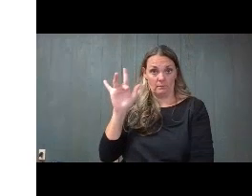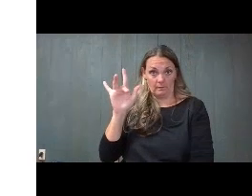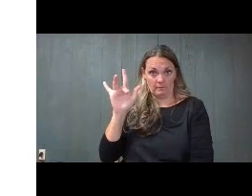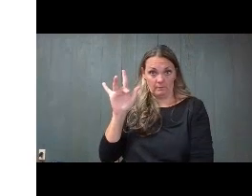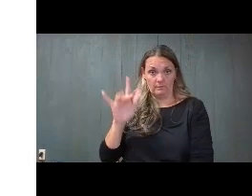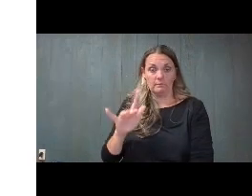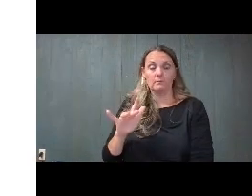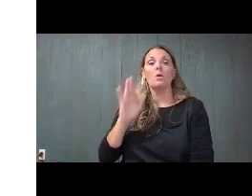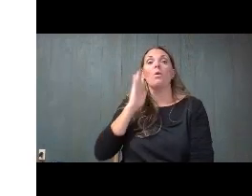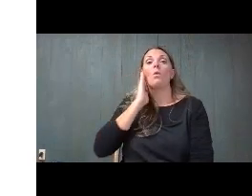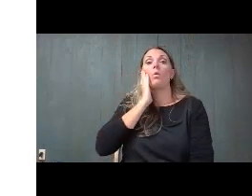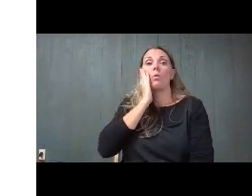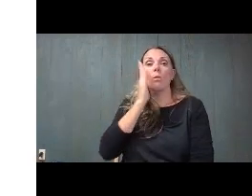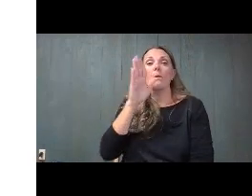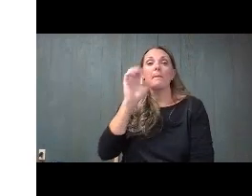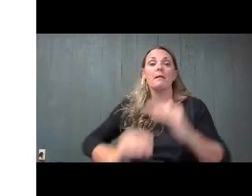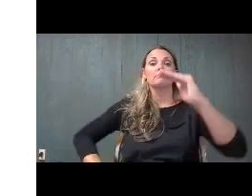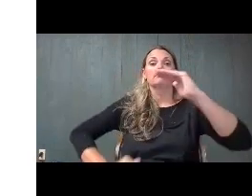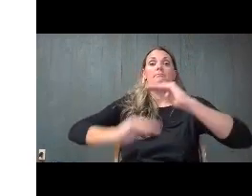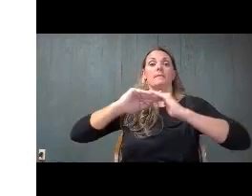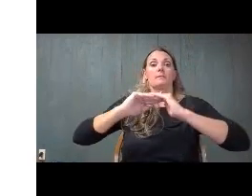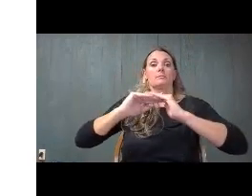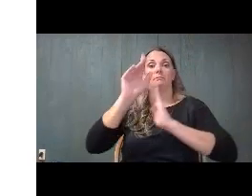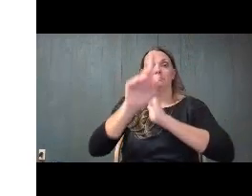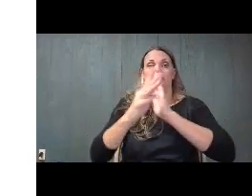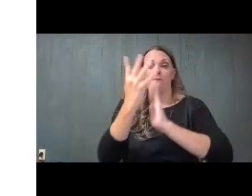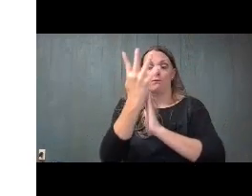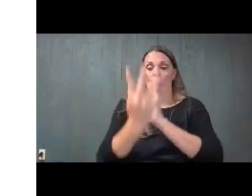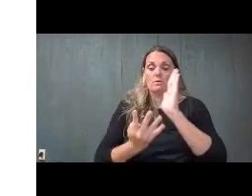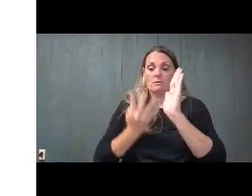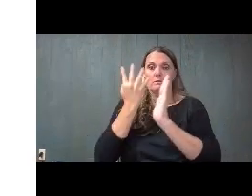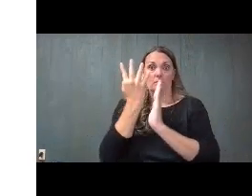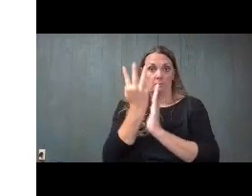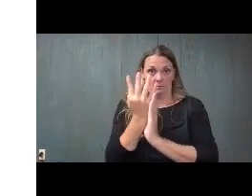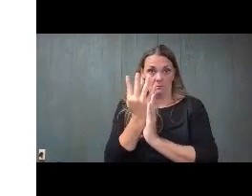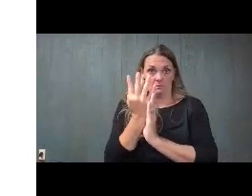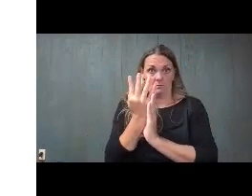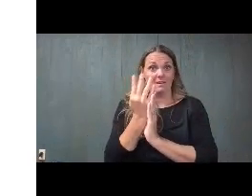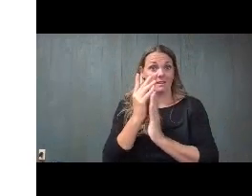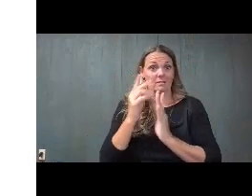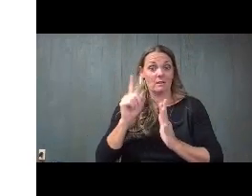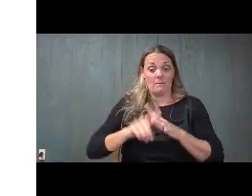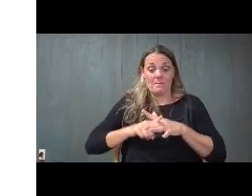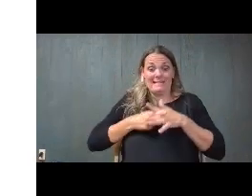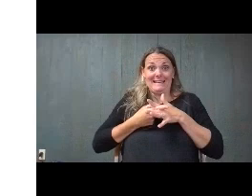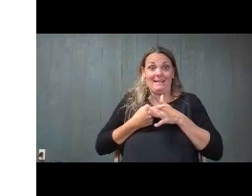and will be for a maximum period of four years, as the initial contract is expected to last